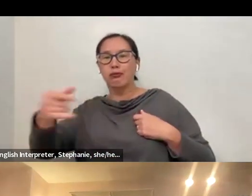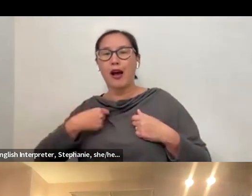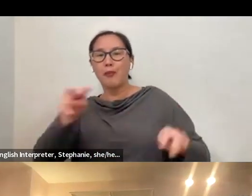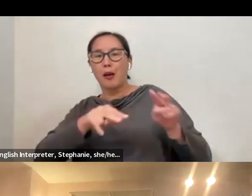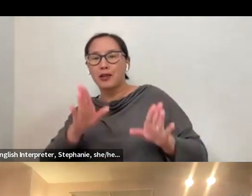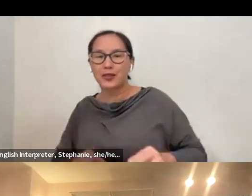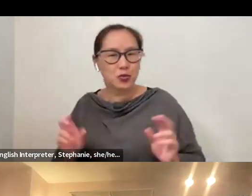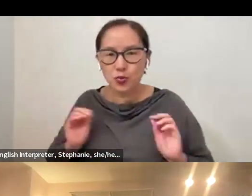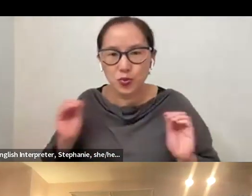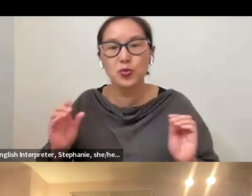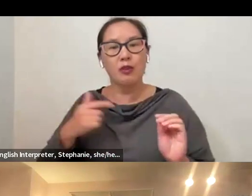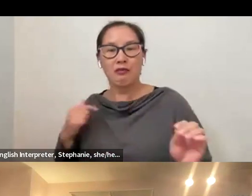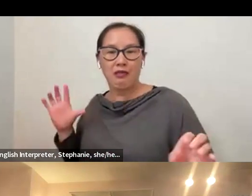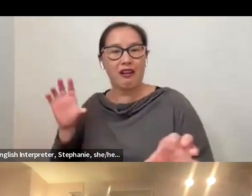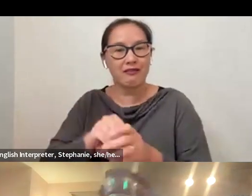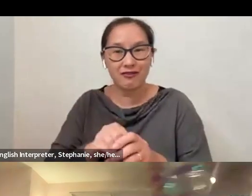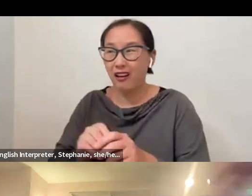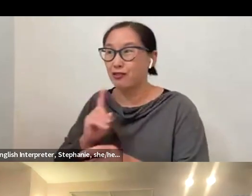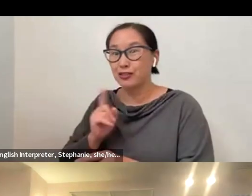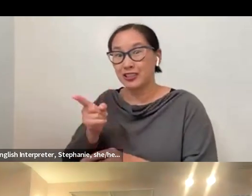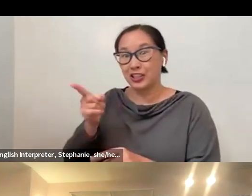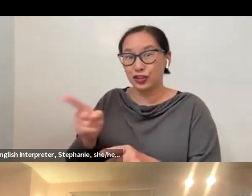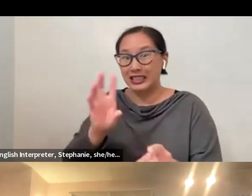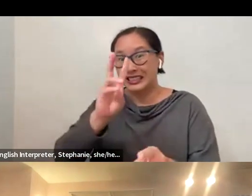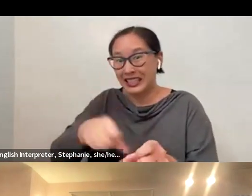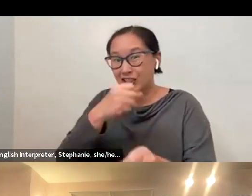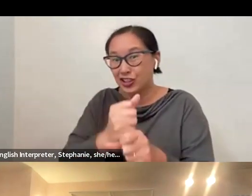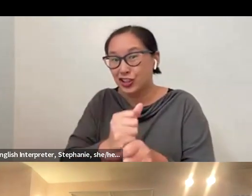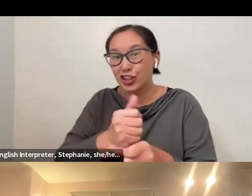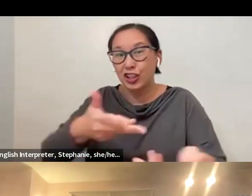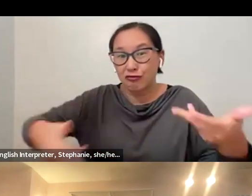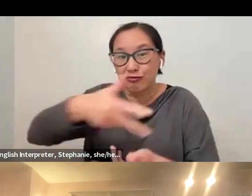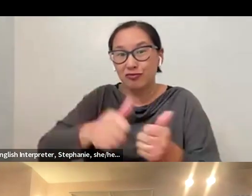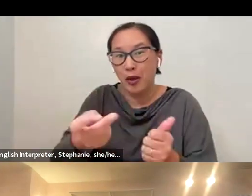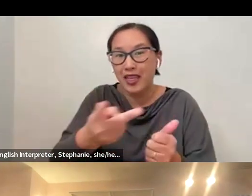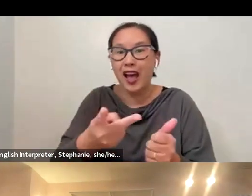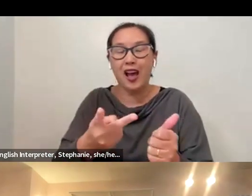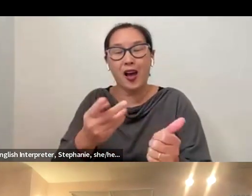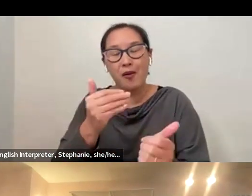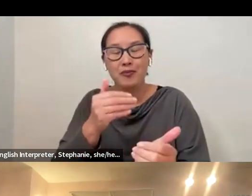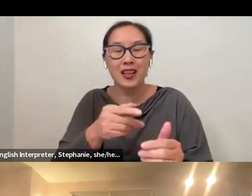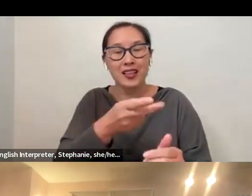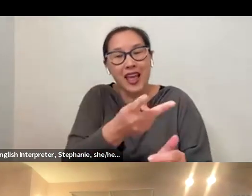She really gave us a glimpse into their lives, where they were able to just be comfortable and be themselves around the camera.